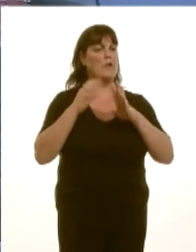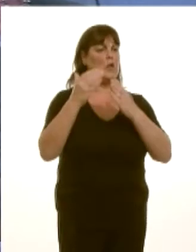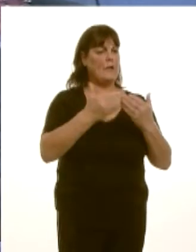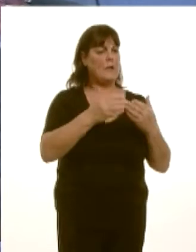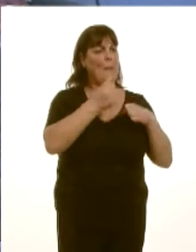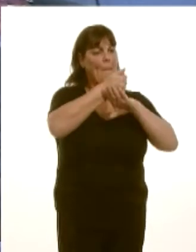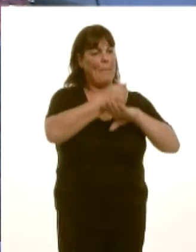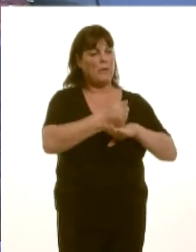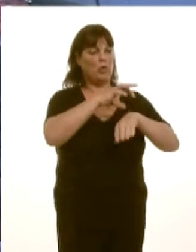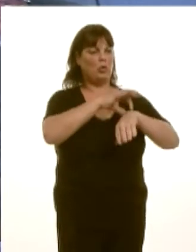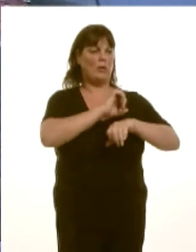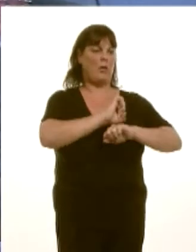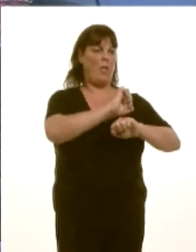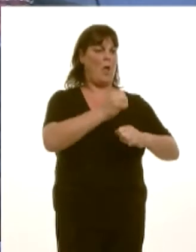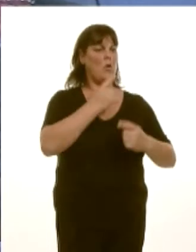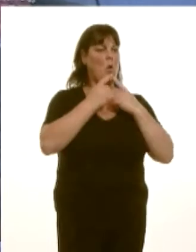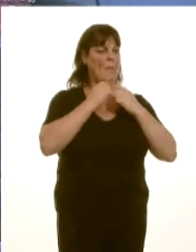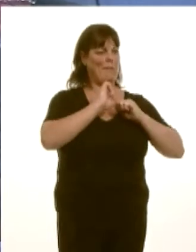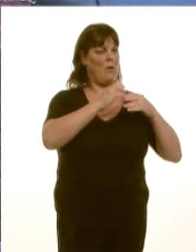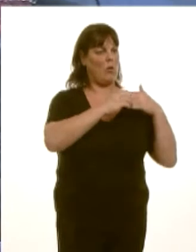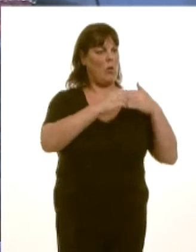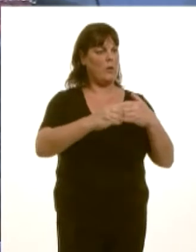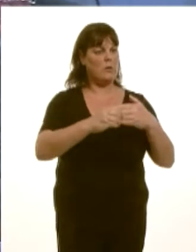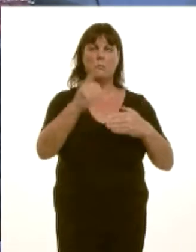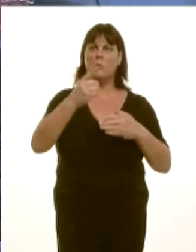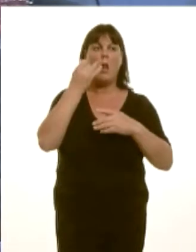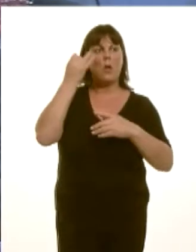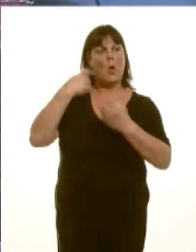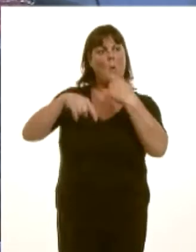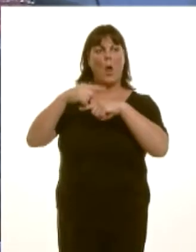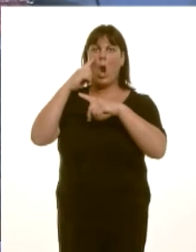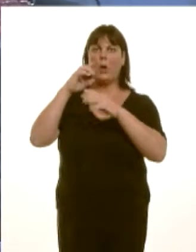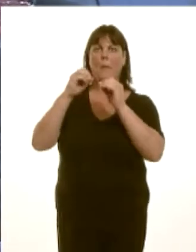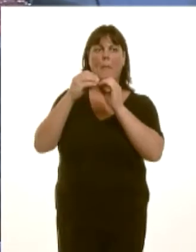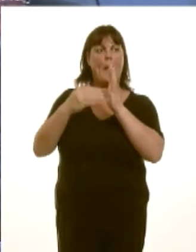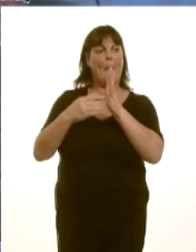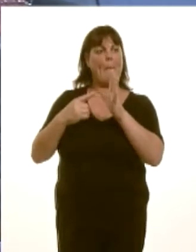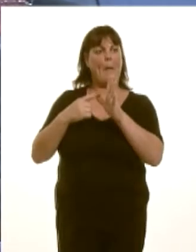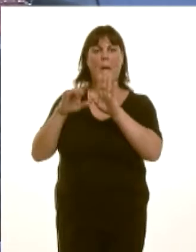Davies: Last week, many of us would have seen the British Medical Association’s report, which stated that it faces imminent meltdown.